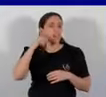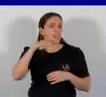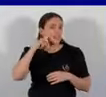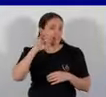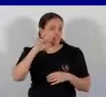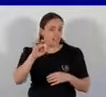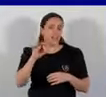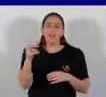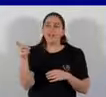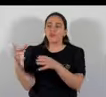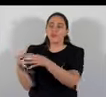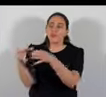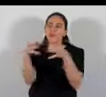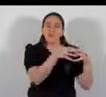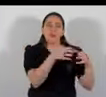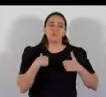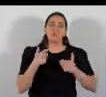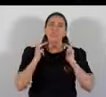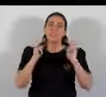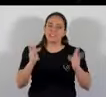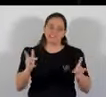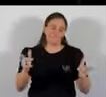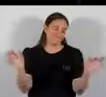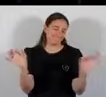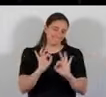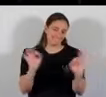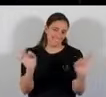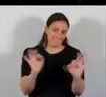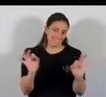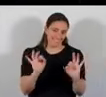But then from that from the University of Chicago